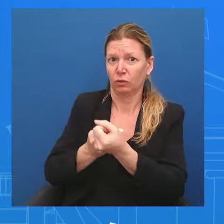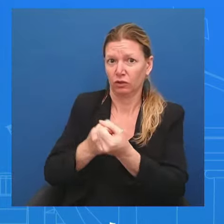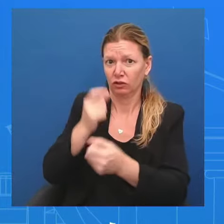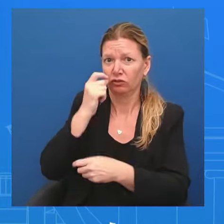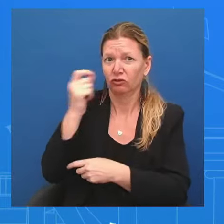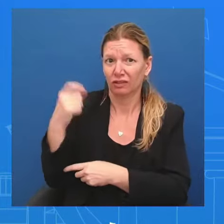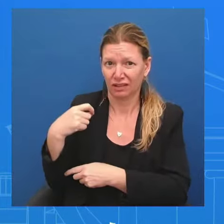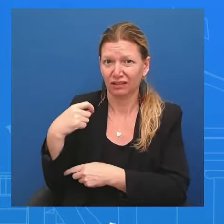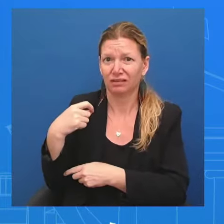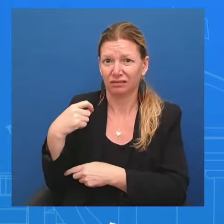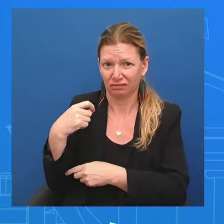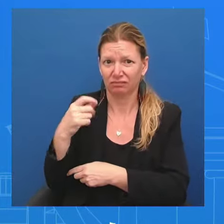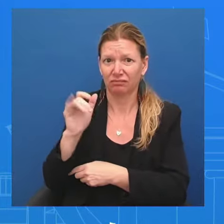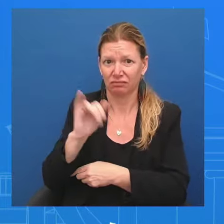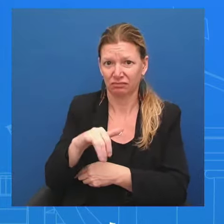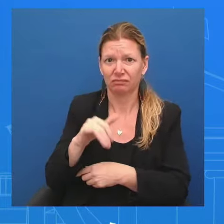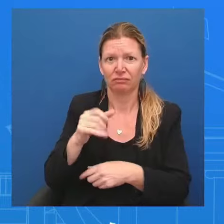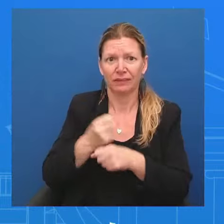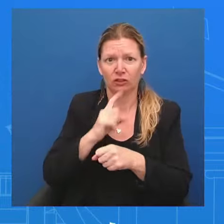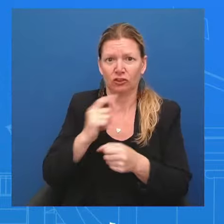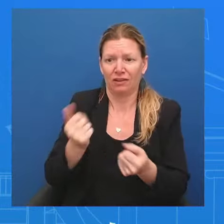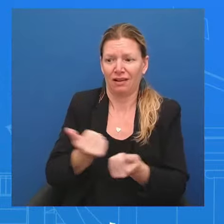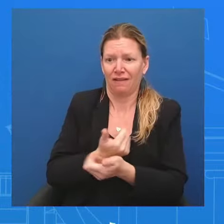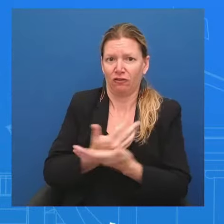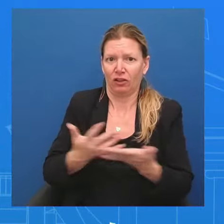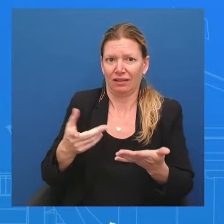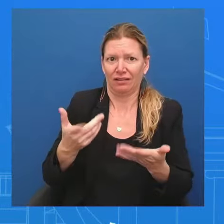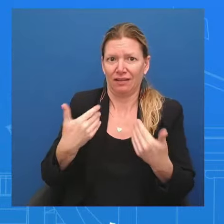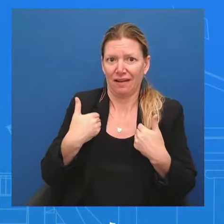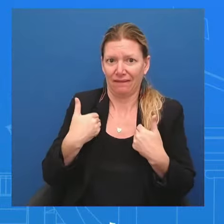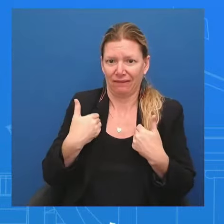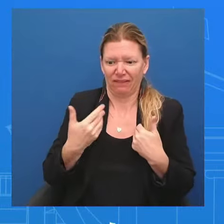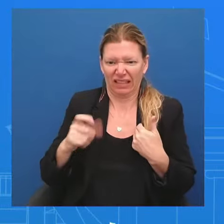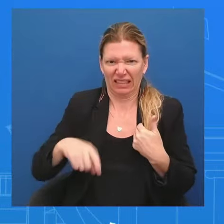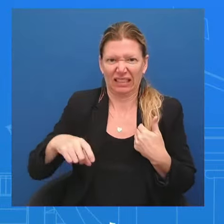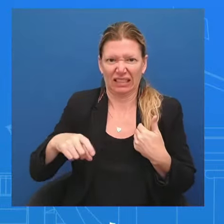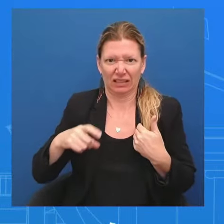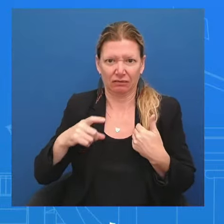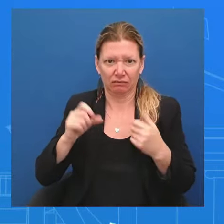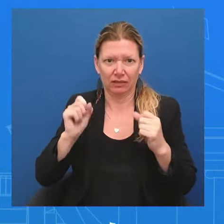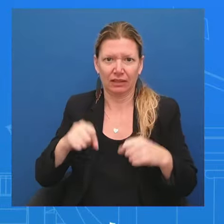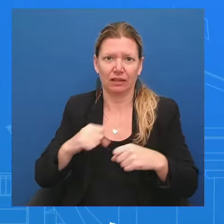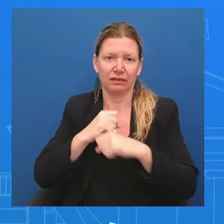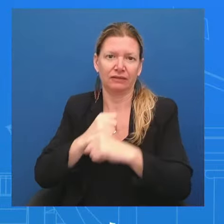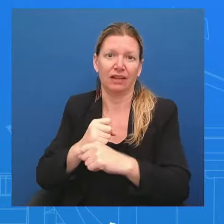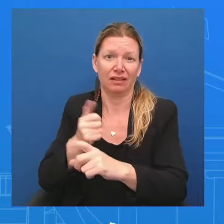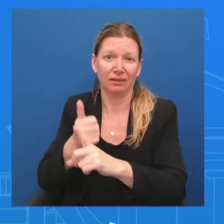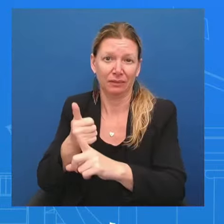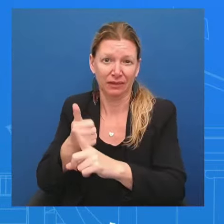that they need to defend themselves, but also to secure a just and lasting peace. But we also must make sure